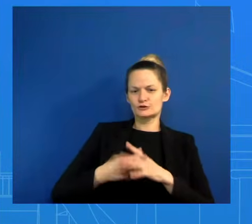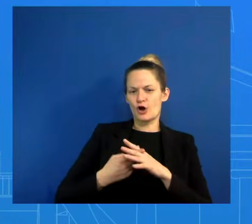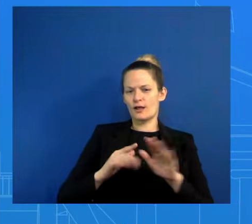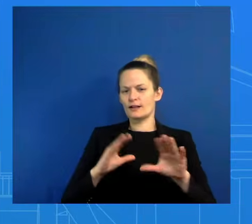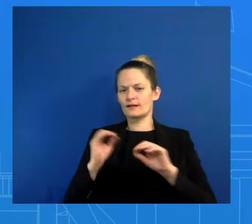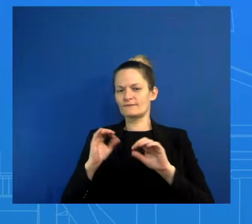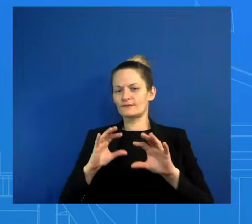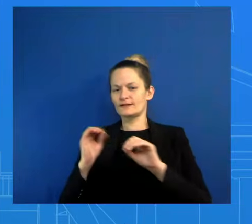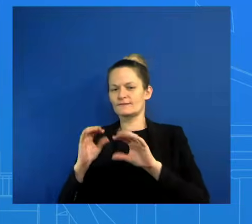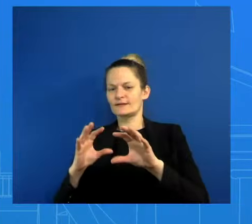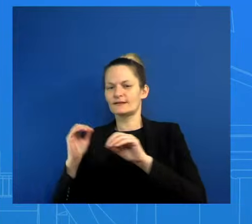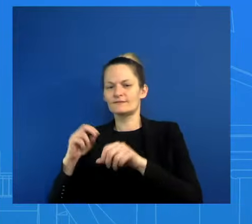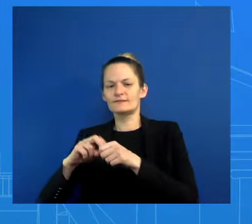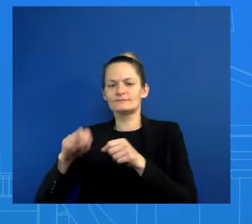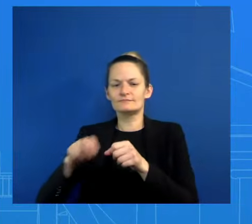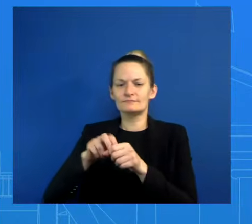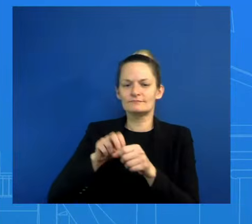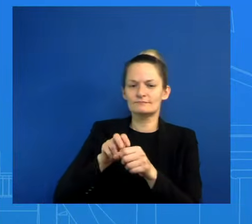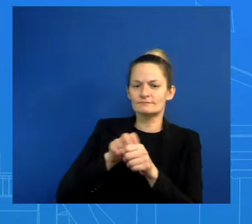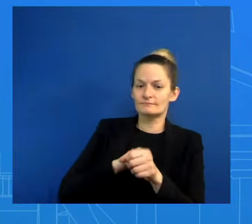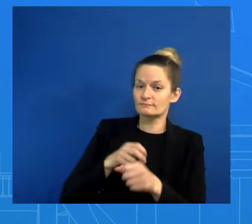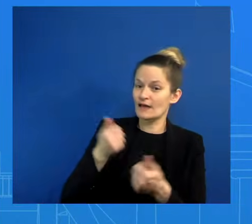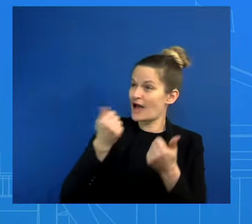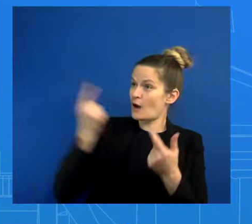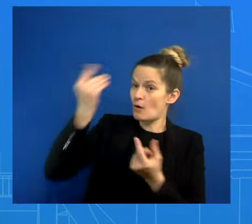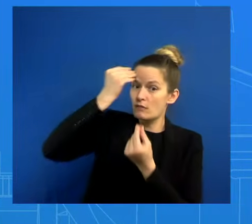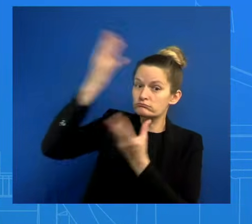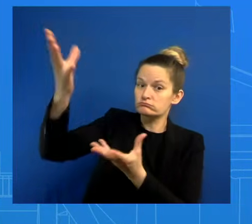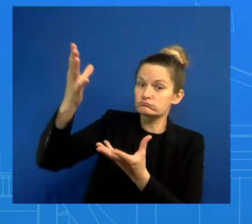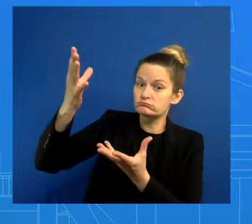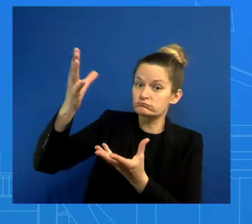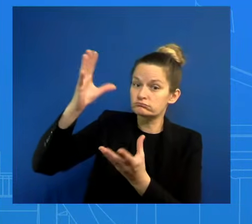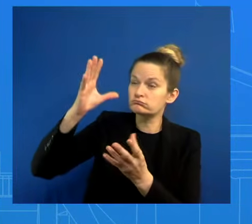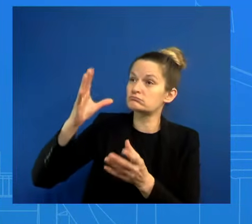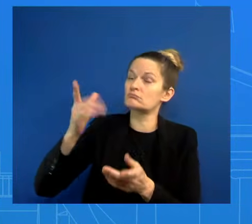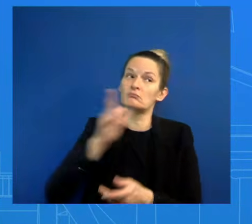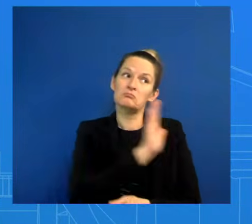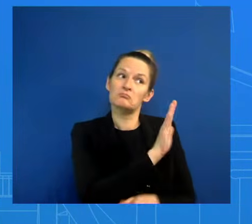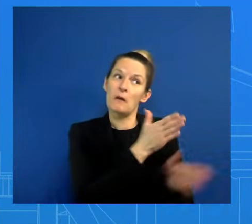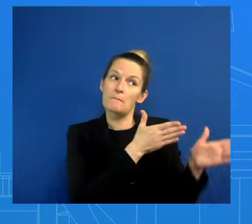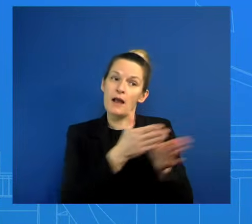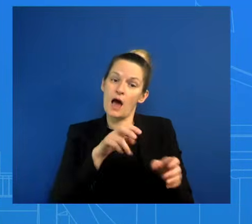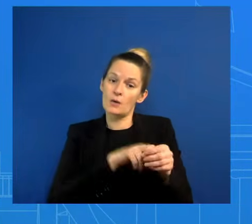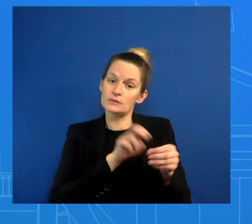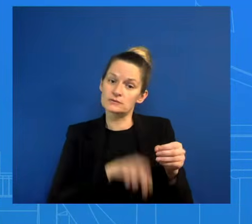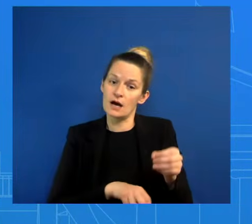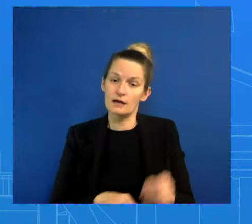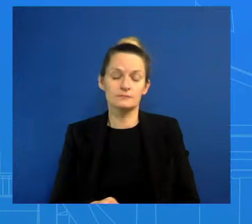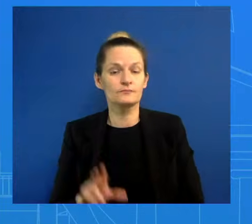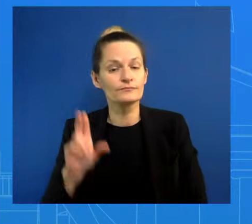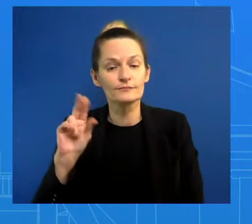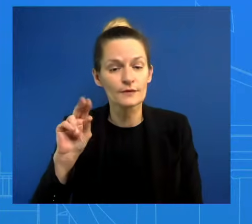Ms. Jean-Pierre: As far as I know, no. Go ahead. The Press: Thanks, Karine. Has the U.S. reached out directly to Syria